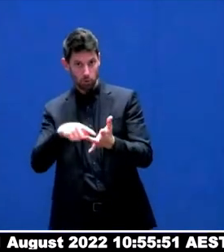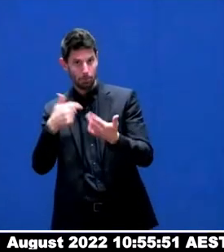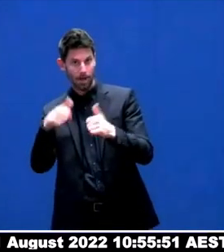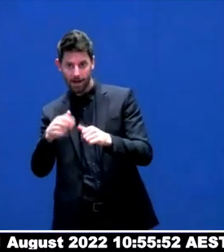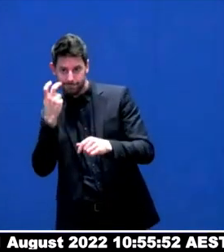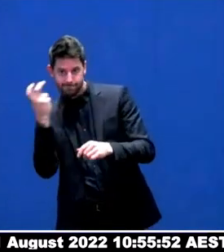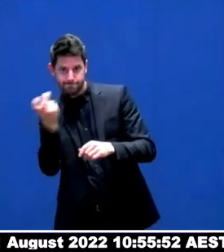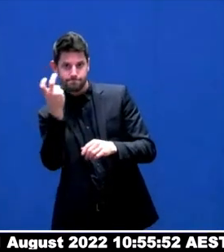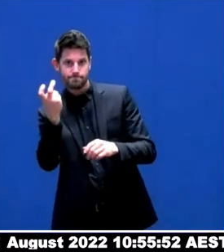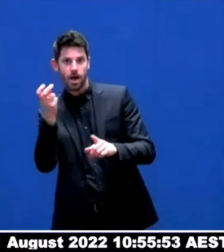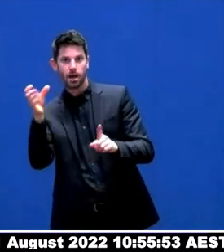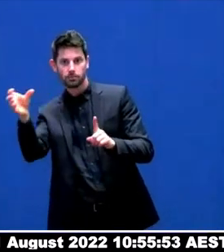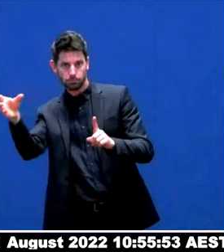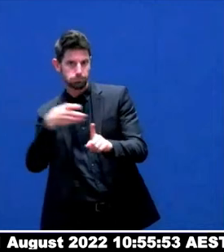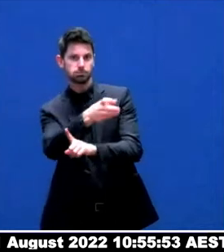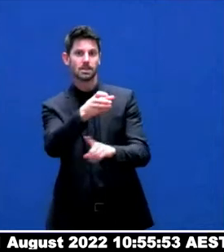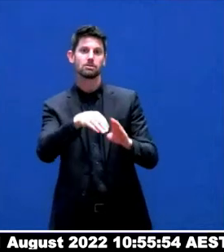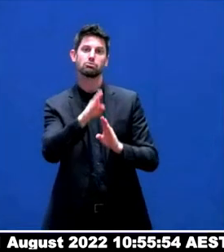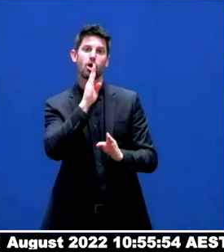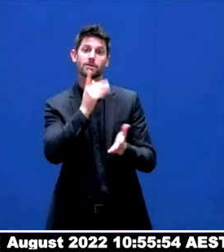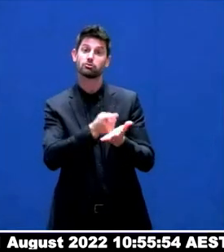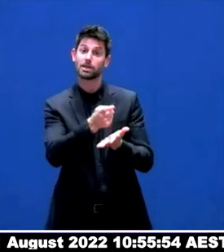rental accommodation, is it? MATTHEW FLAVEL: No, it's more about the affordability of that